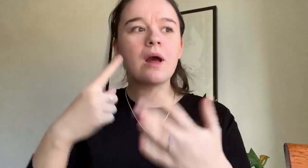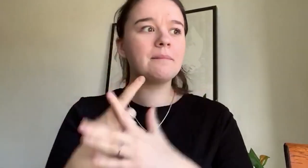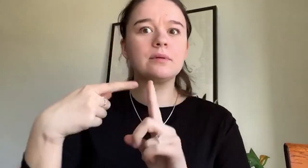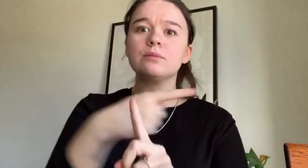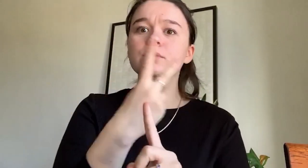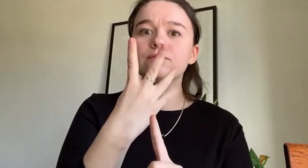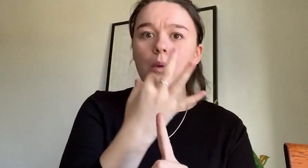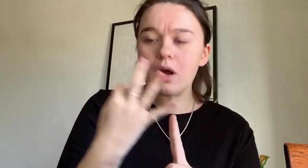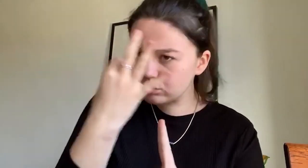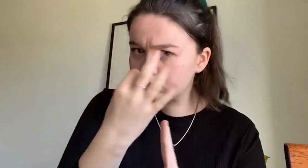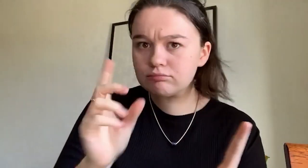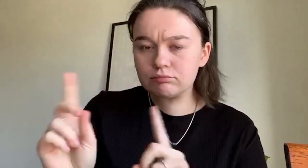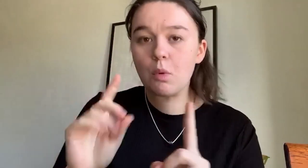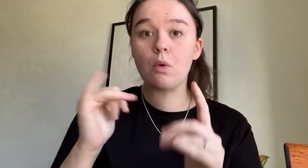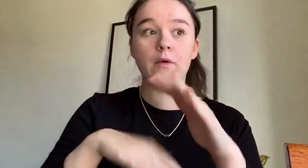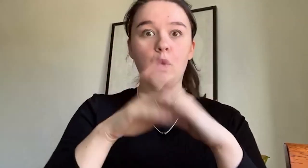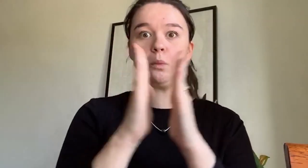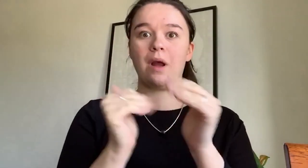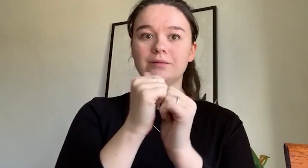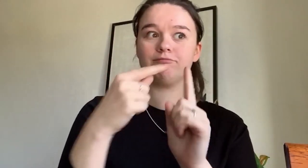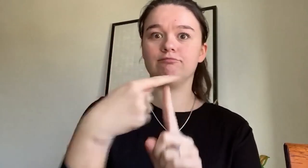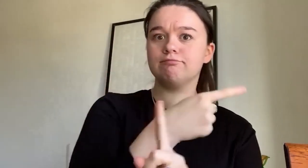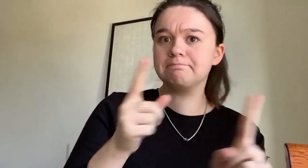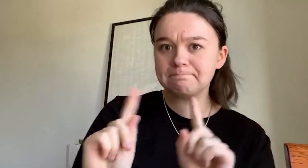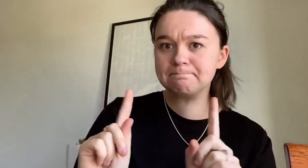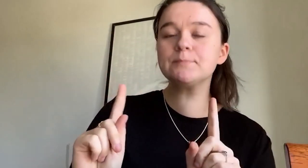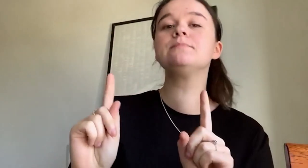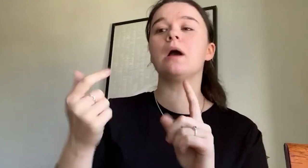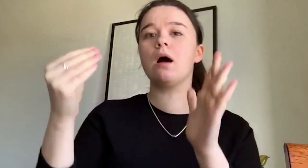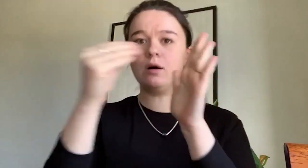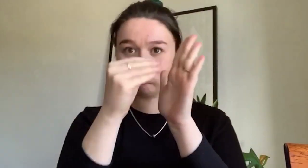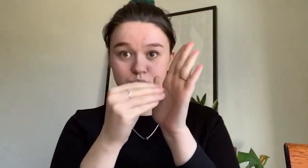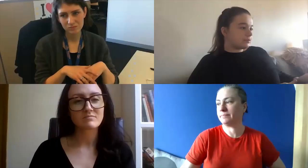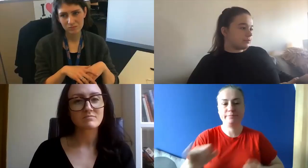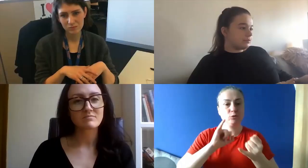They will look at what has happened and made headlines in the last 24 hours or over the weekend.